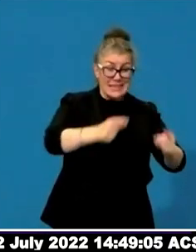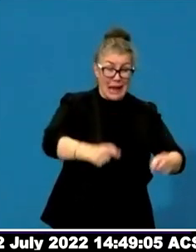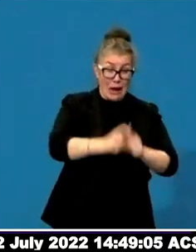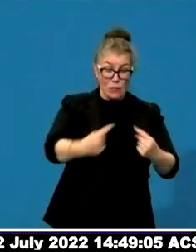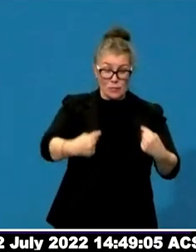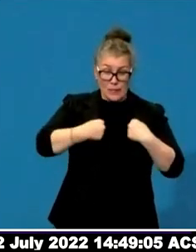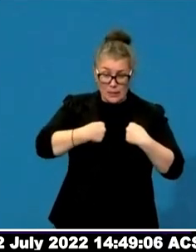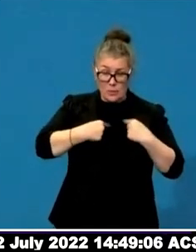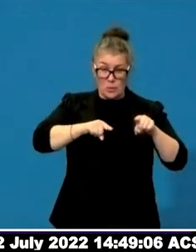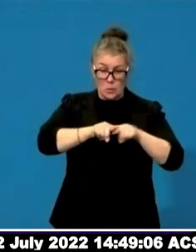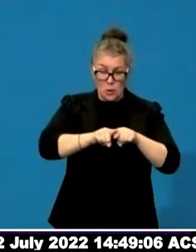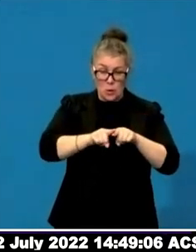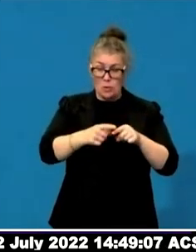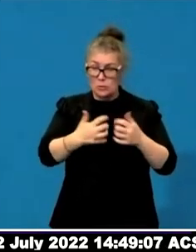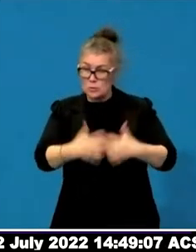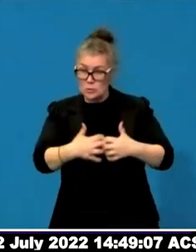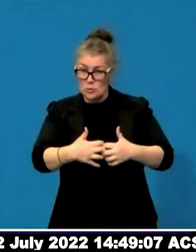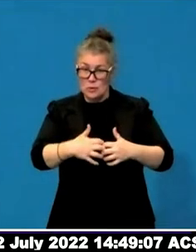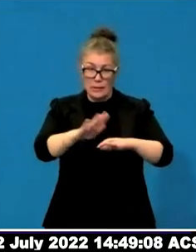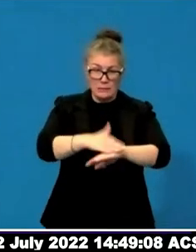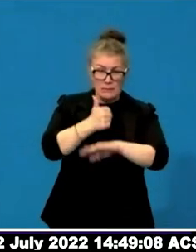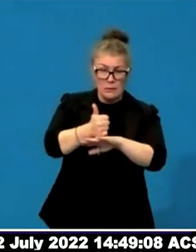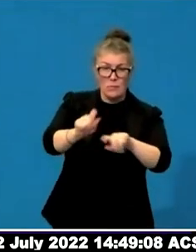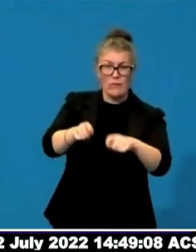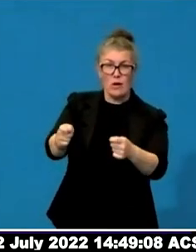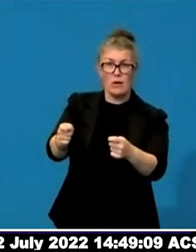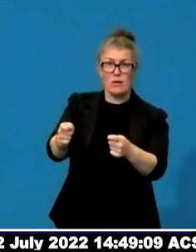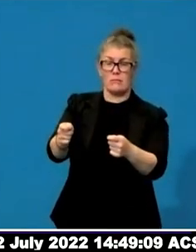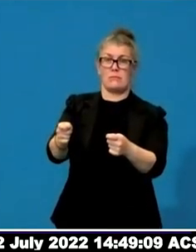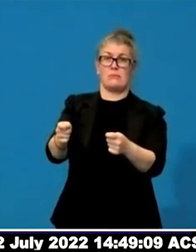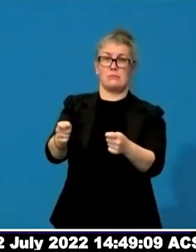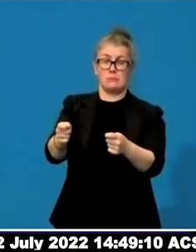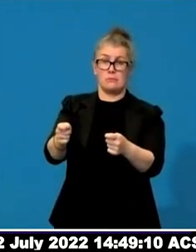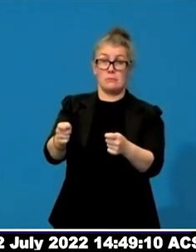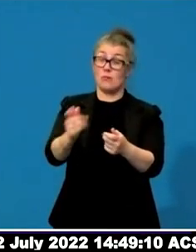and to start up as a provider - and it's been difficult -